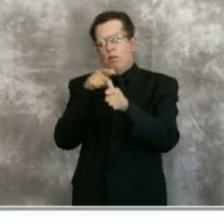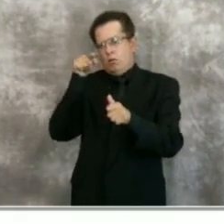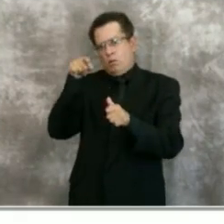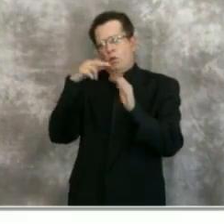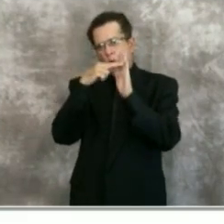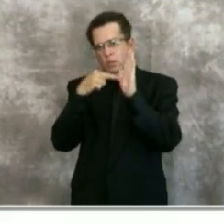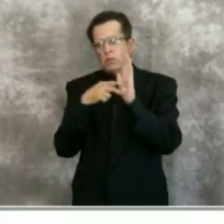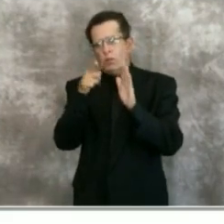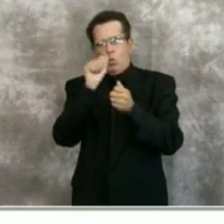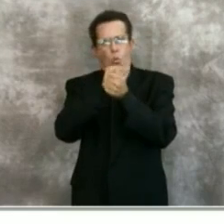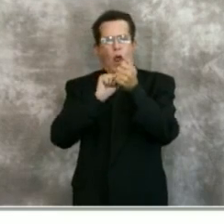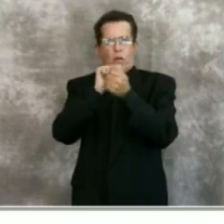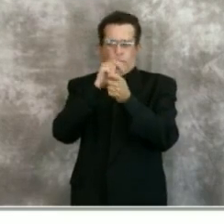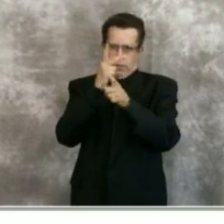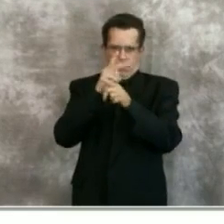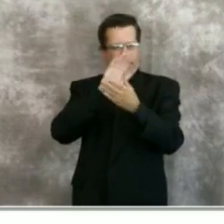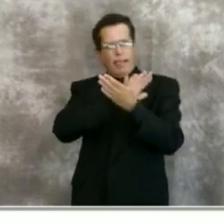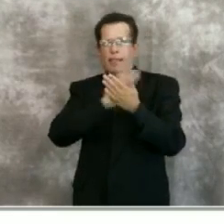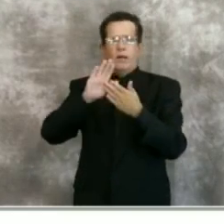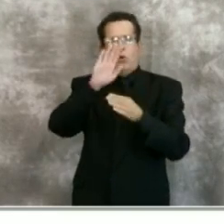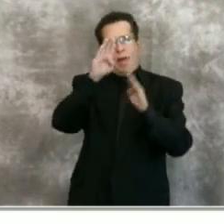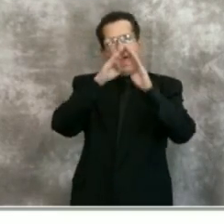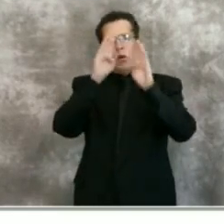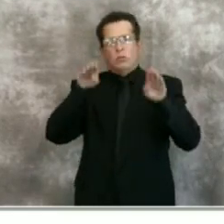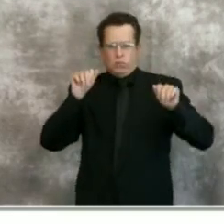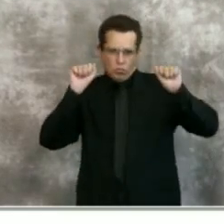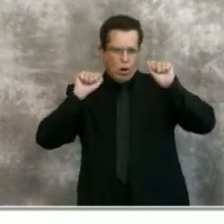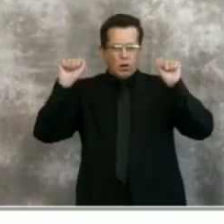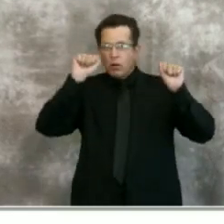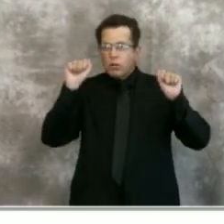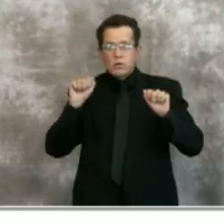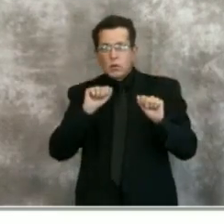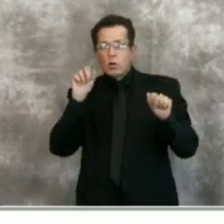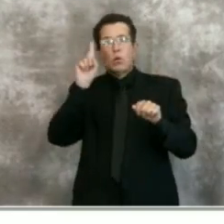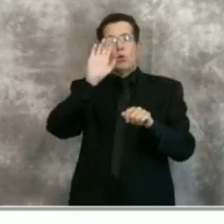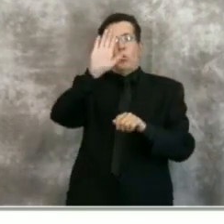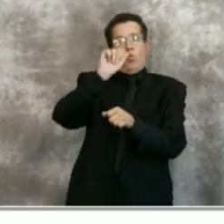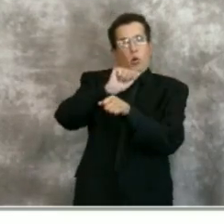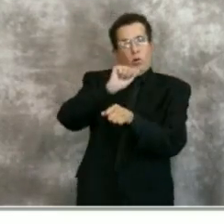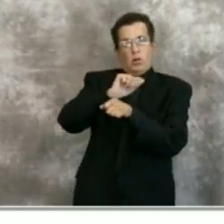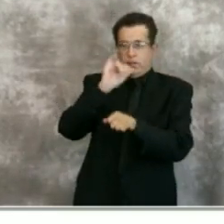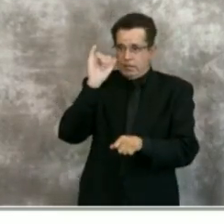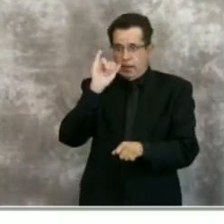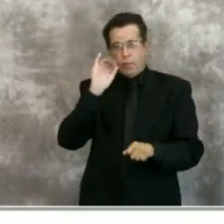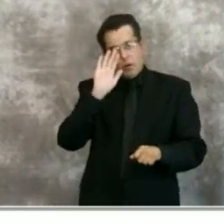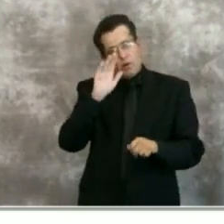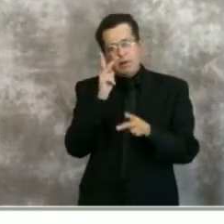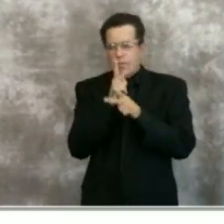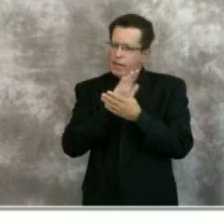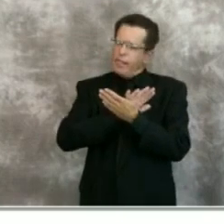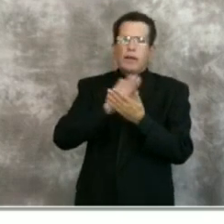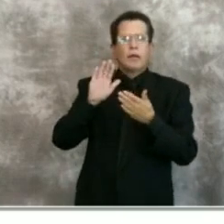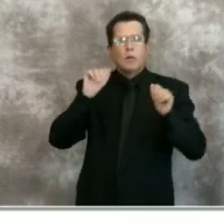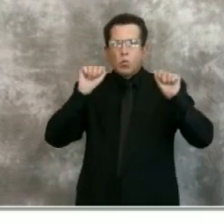THIS LAST SLIDE IT SHOWS THAT THE STRATEGIES THAT NEED TO BE TAKEN. WASHING YOUR HANDS.